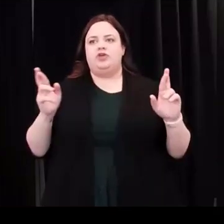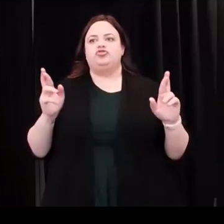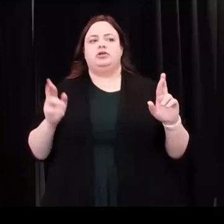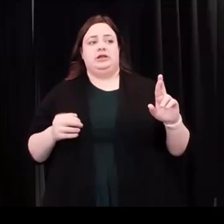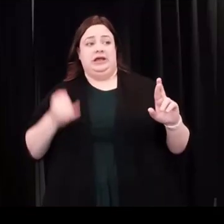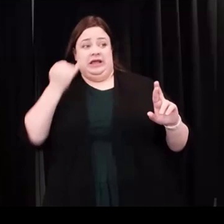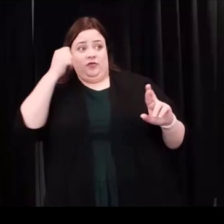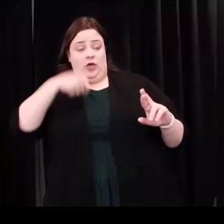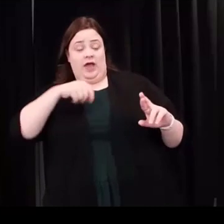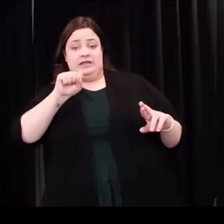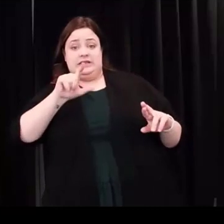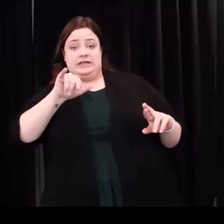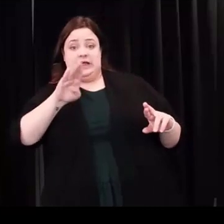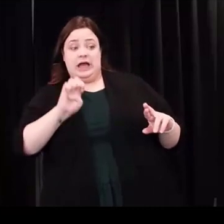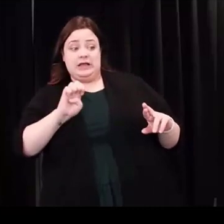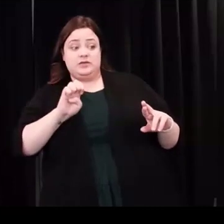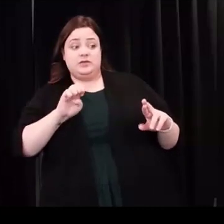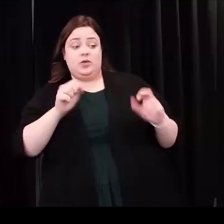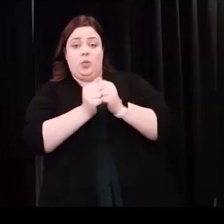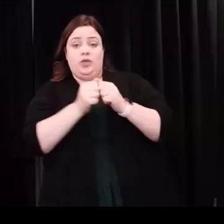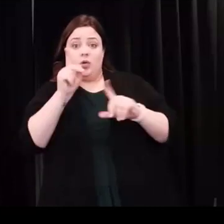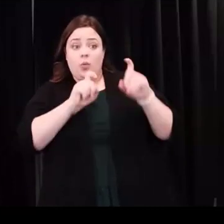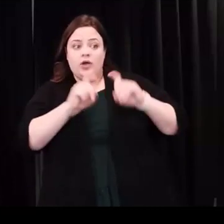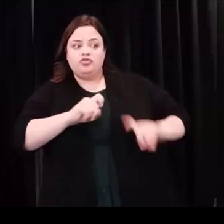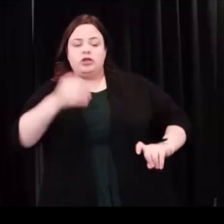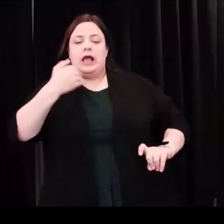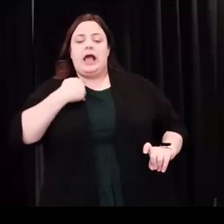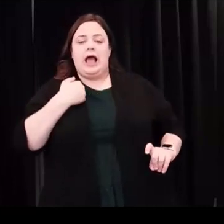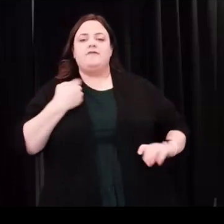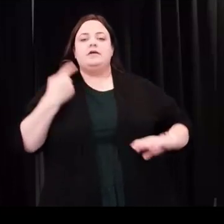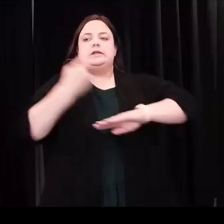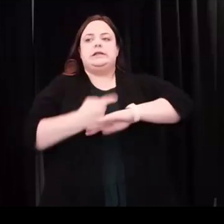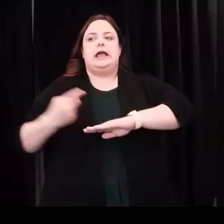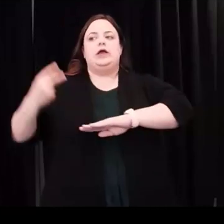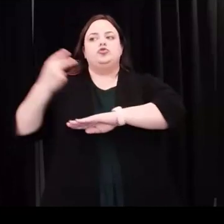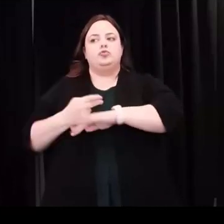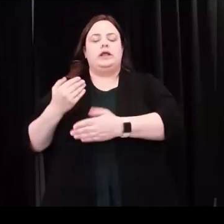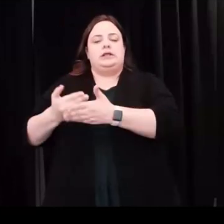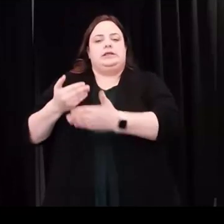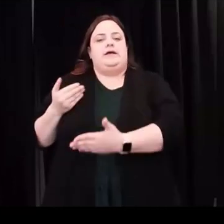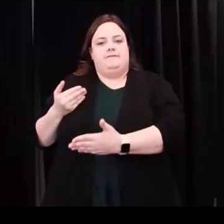going to have a slide deck with questions, let them get that a day or two in advance. I also